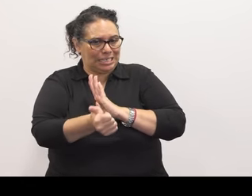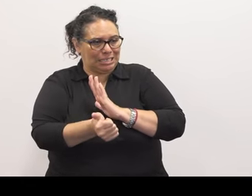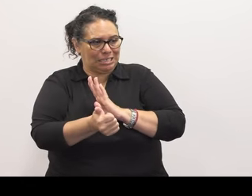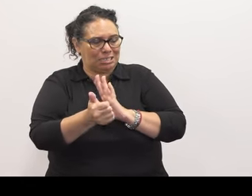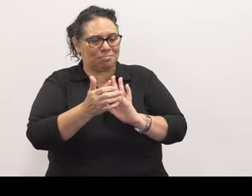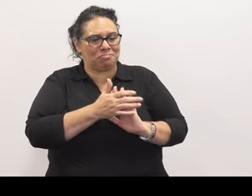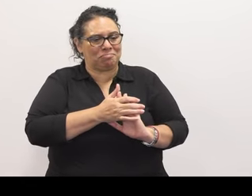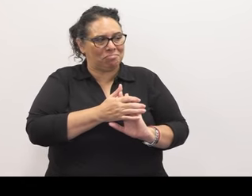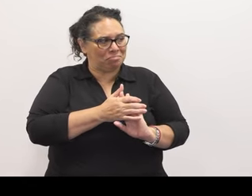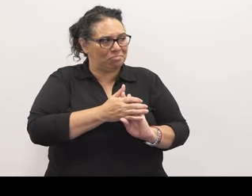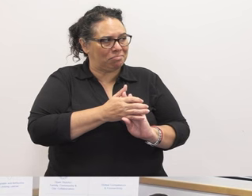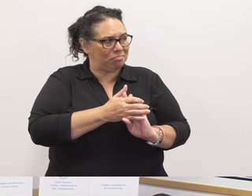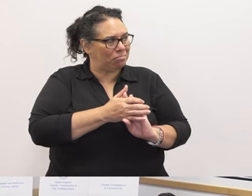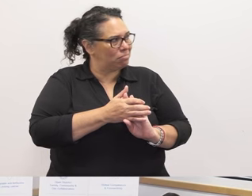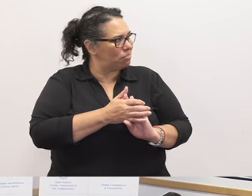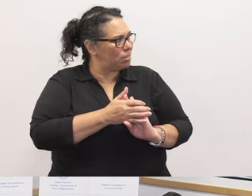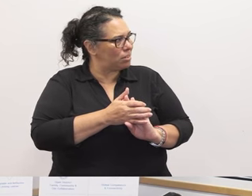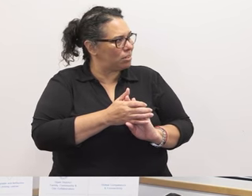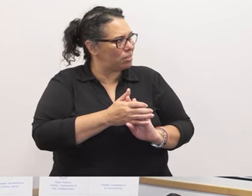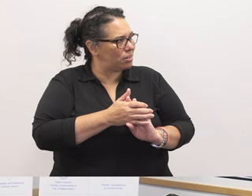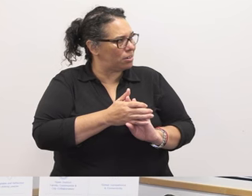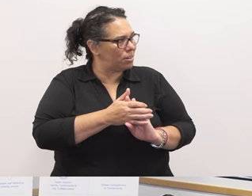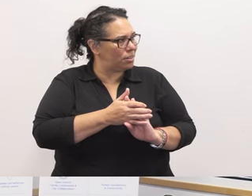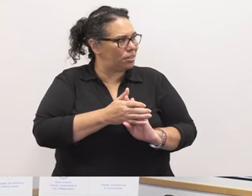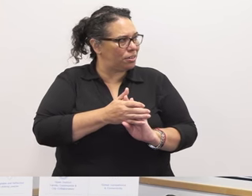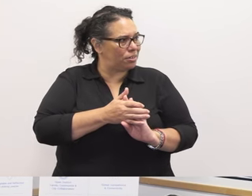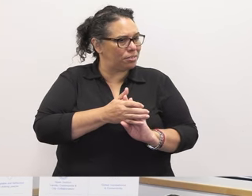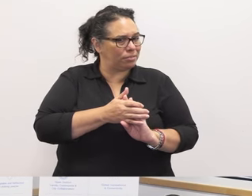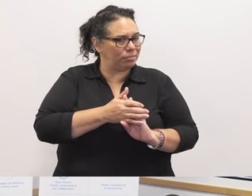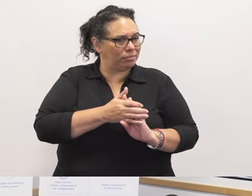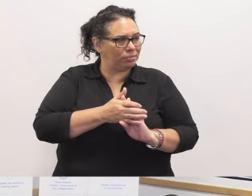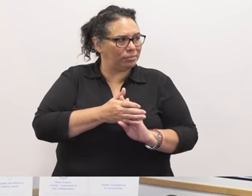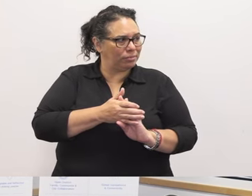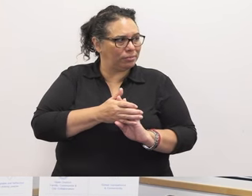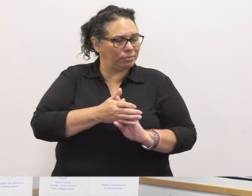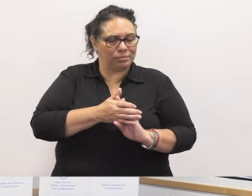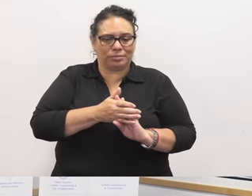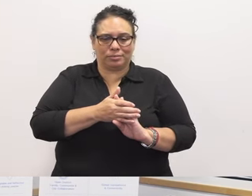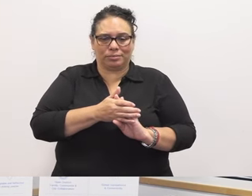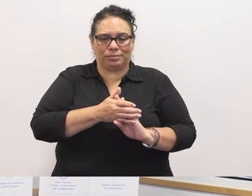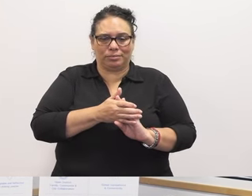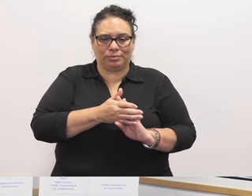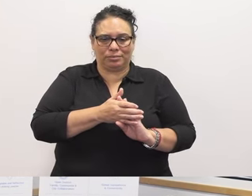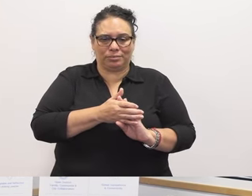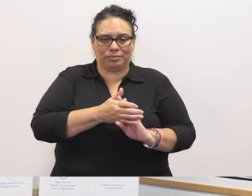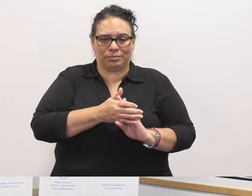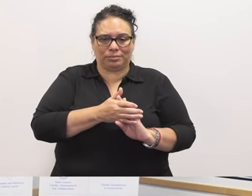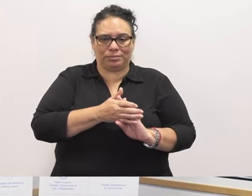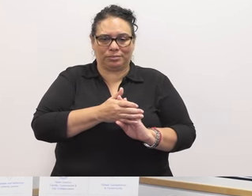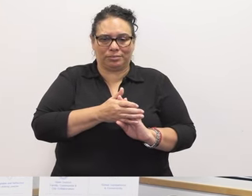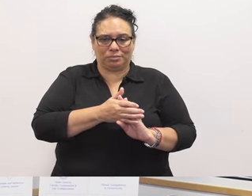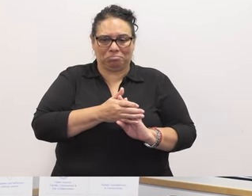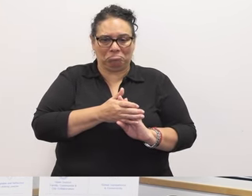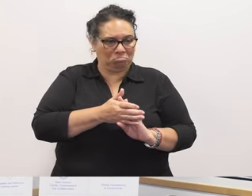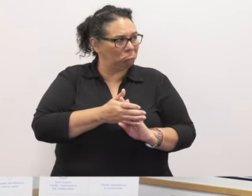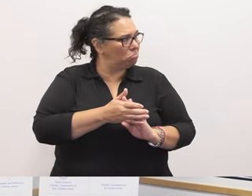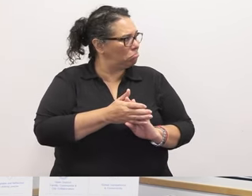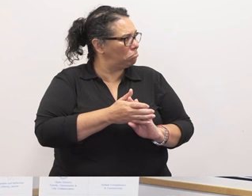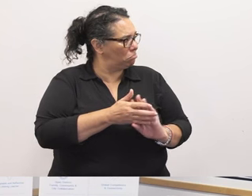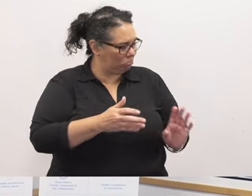[Brian Moskovitz] And if I could just add in, and I think it's really important to point this out. So if you can go back to the slide with third grade, you may know that we are able,